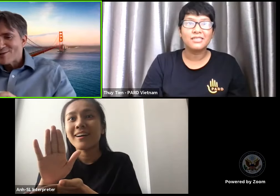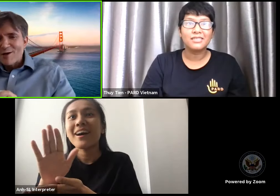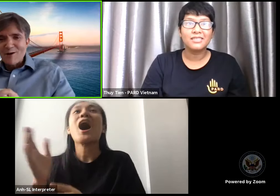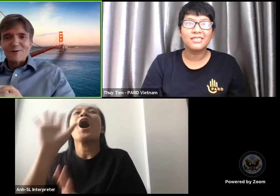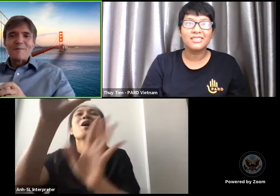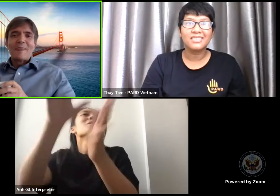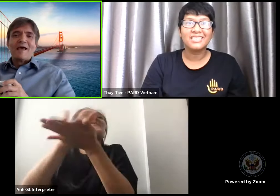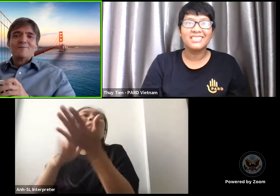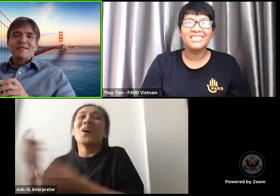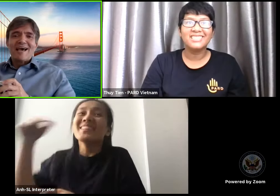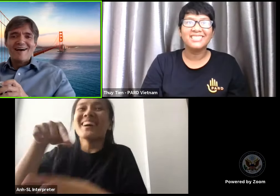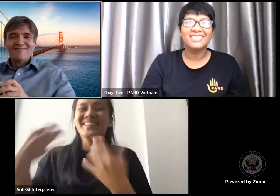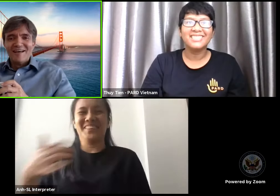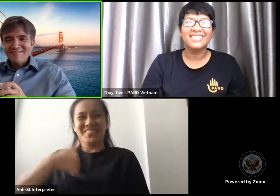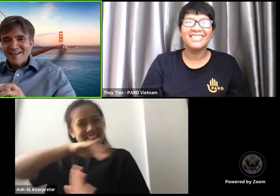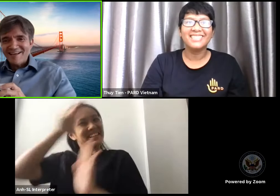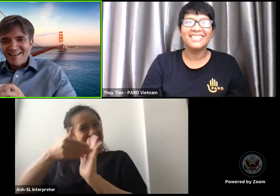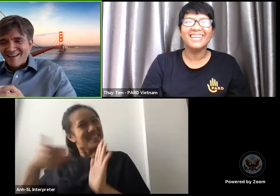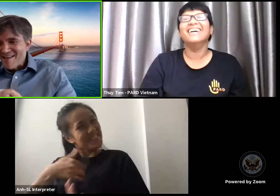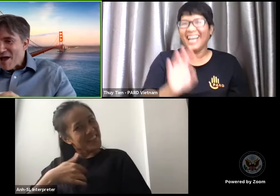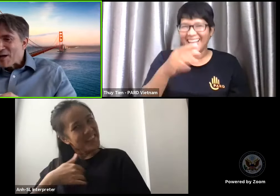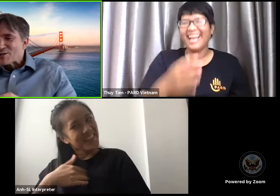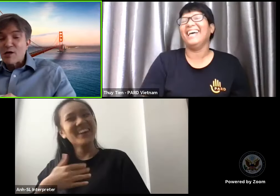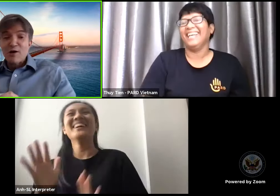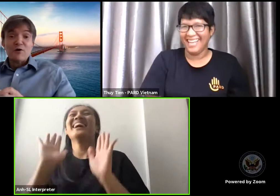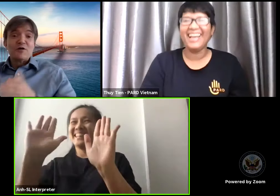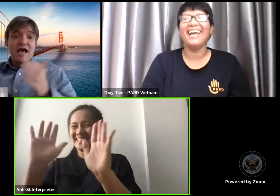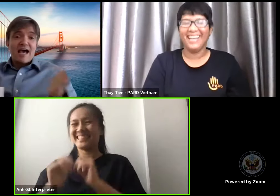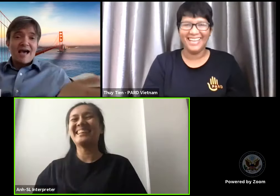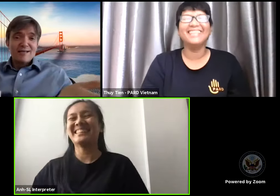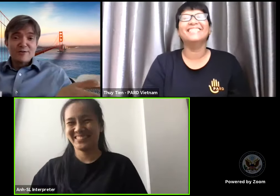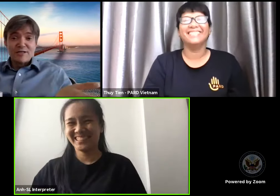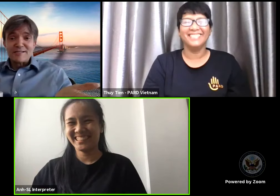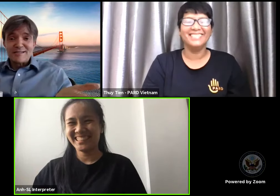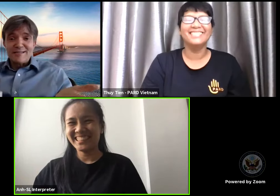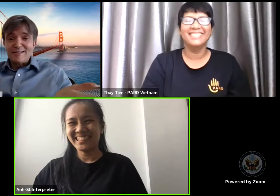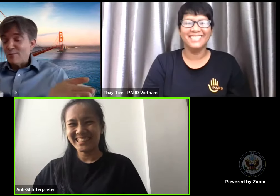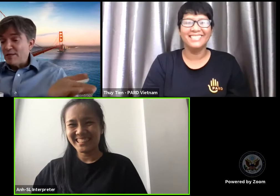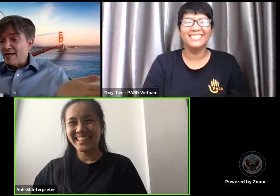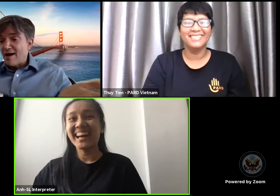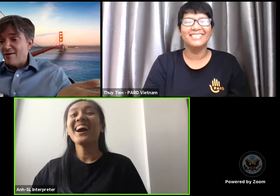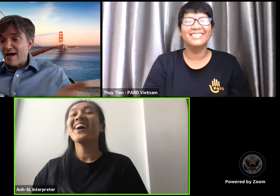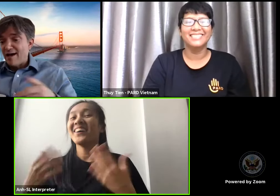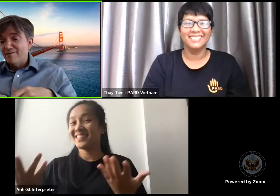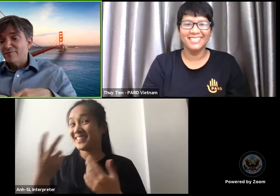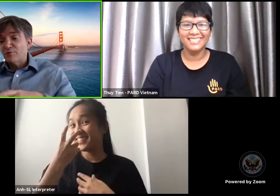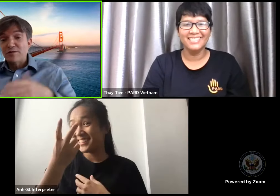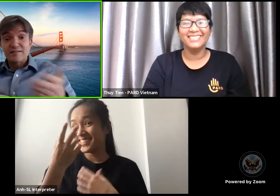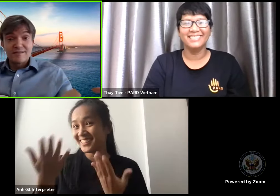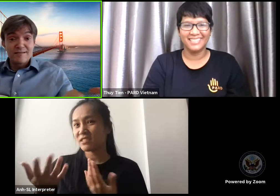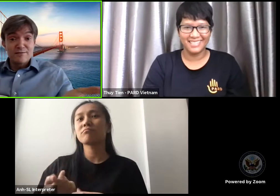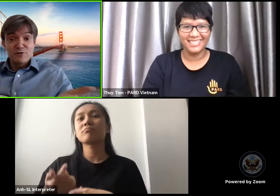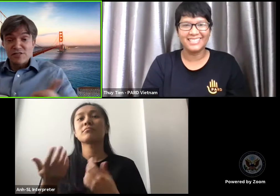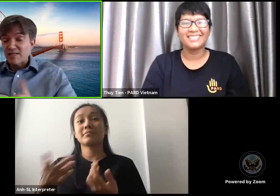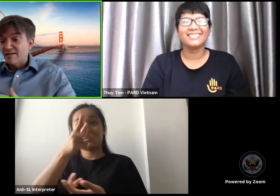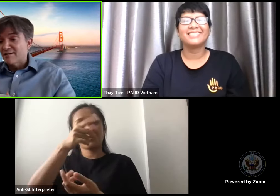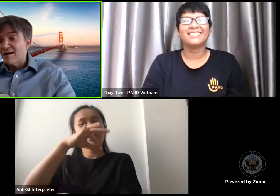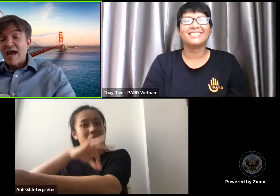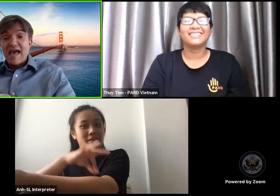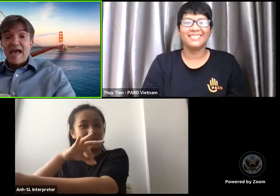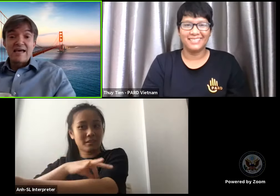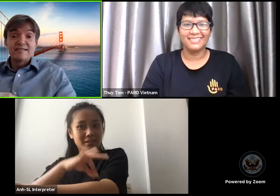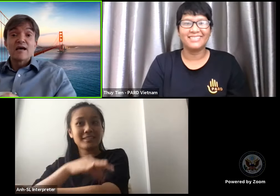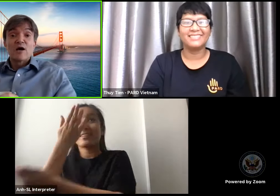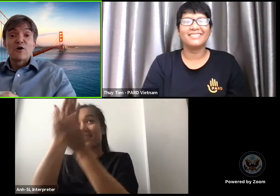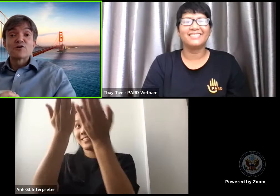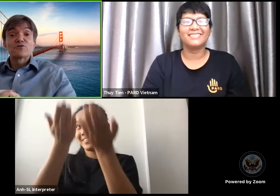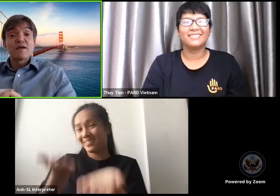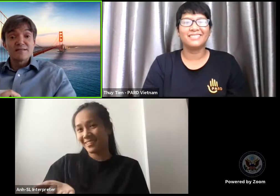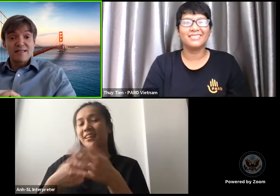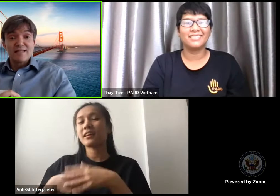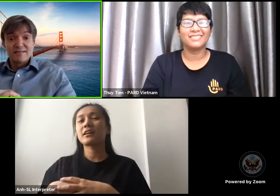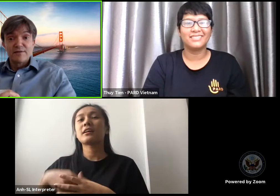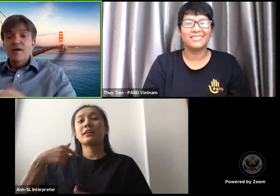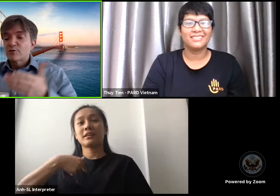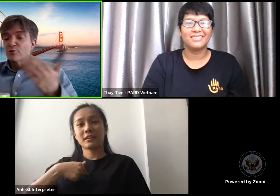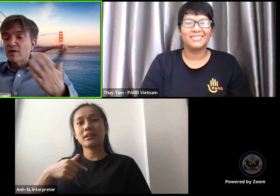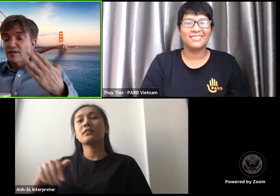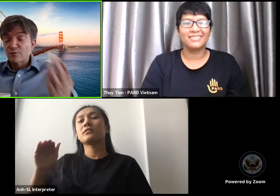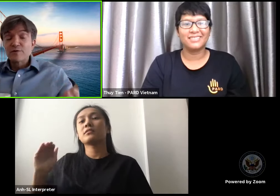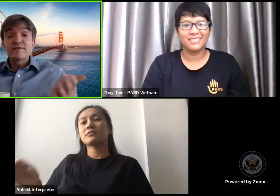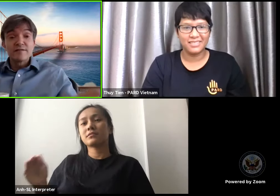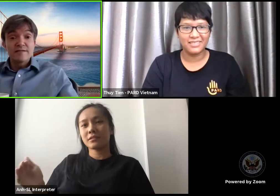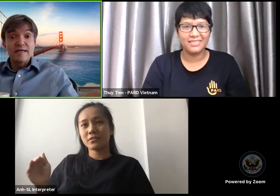so we have -- As you can see we now have Thuy Tien, she's here and her translator -- Thuy Tien